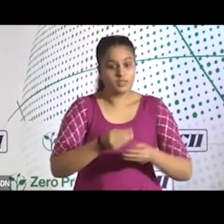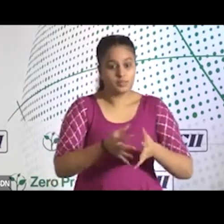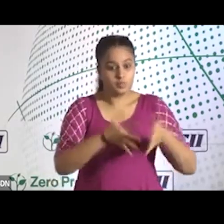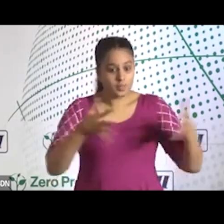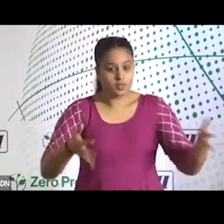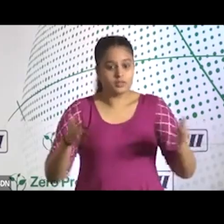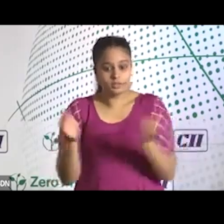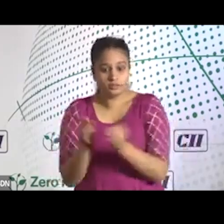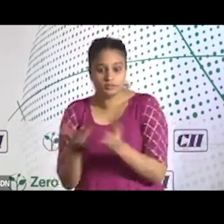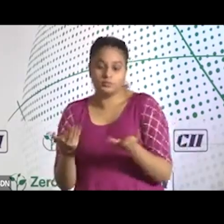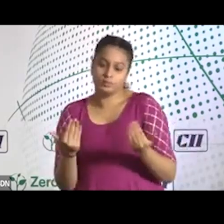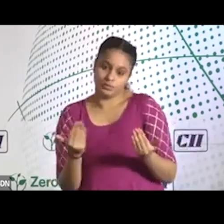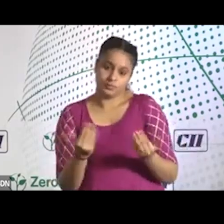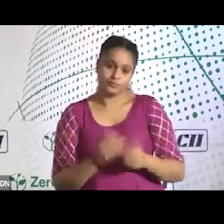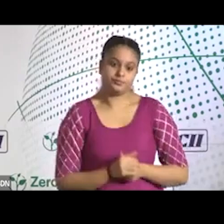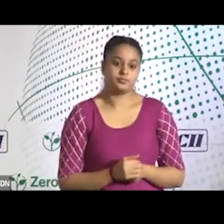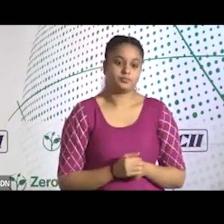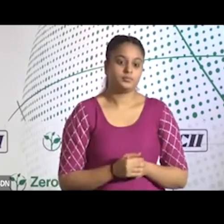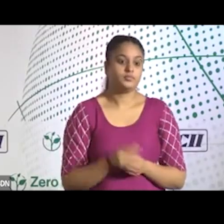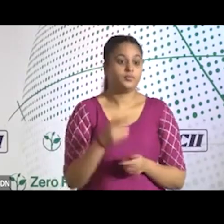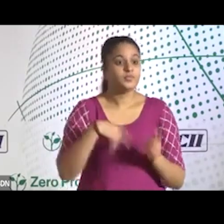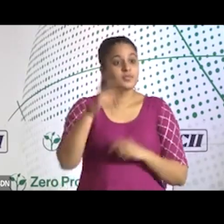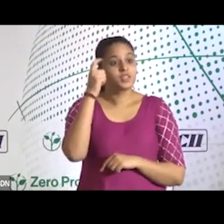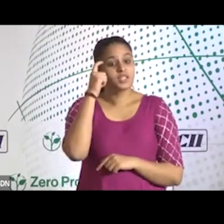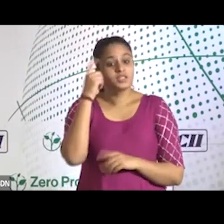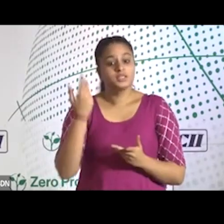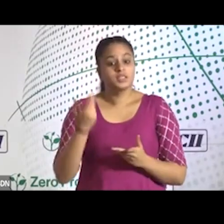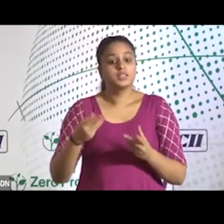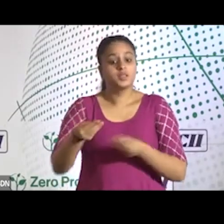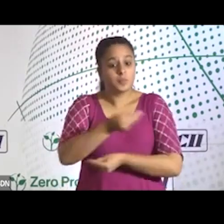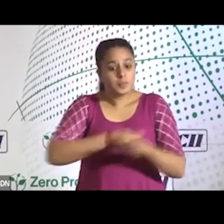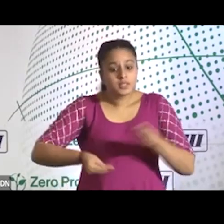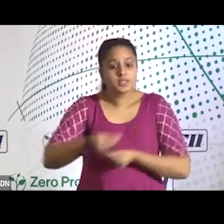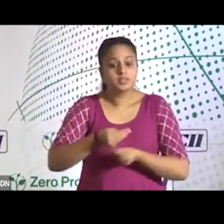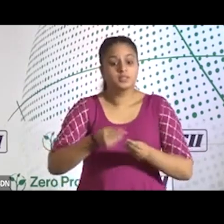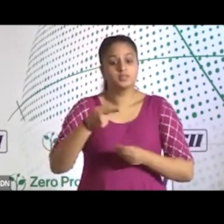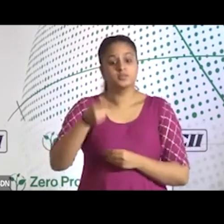can we think of any any business where it would not be applicable? Probably.